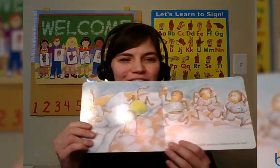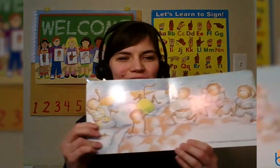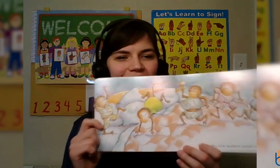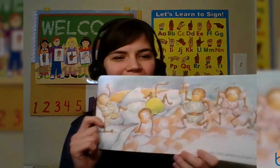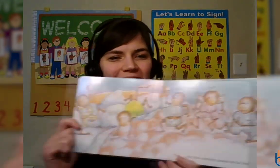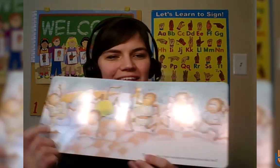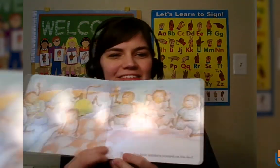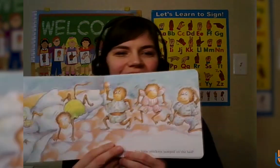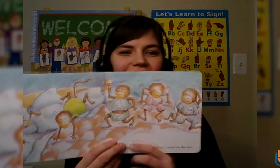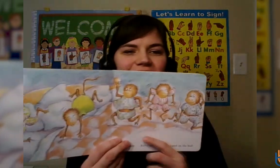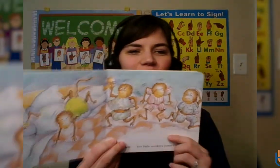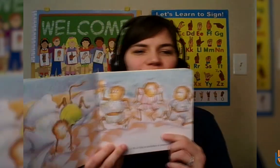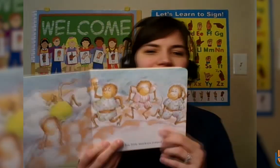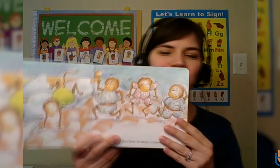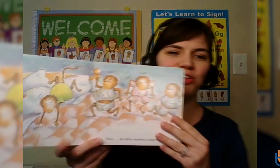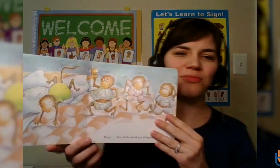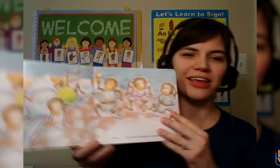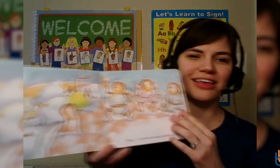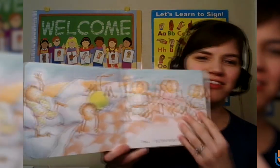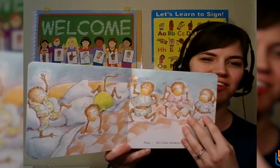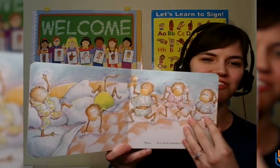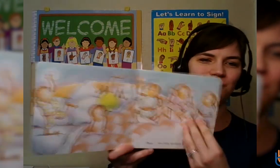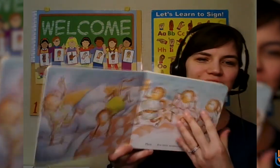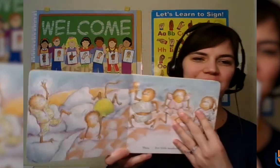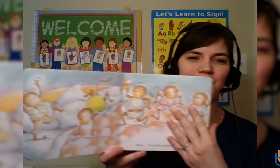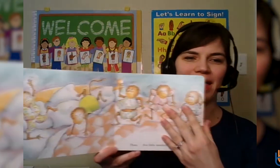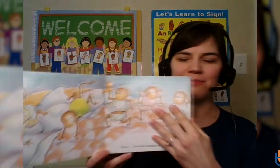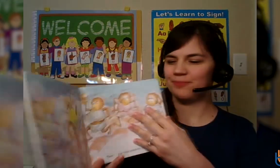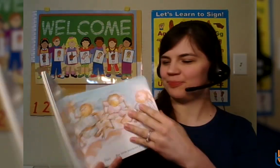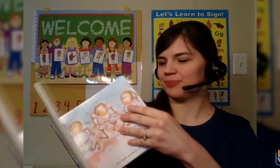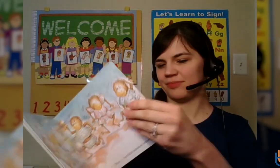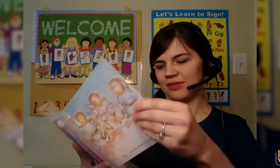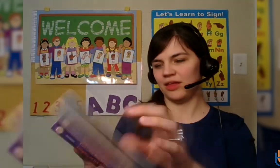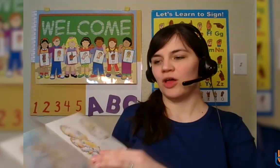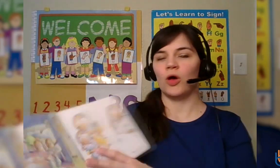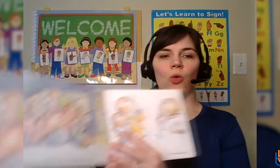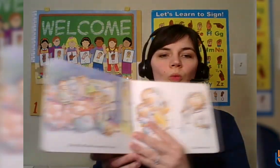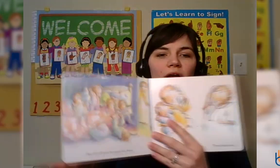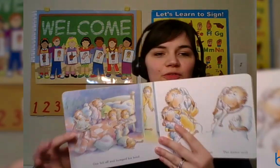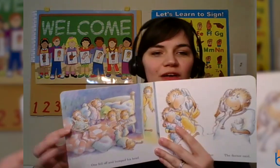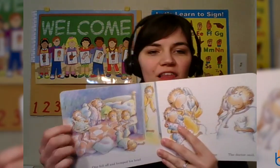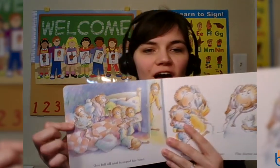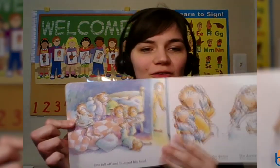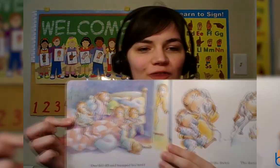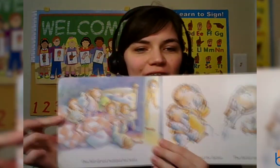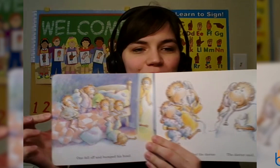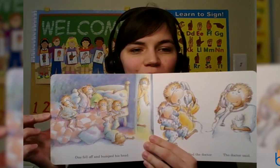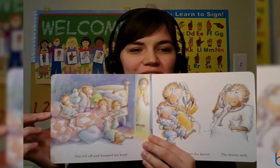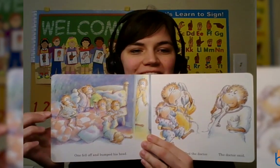goes. It says, "Five little monkeys jumped on the bed. One fell off and bumped his